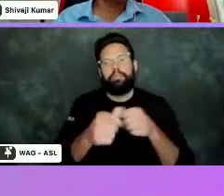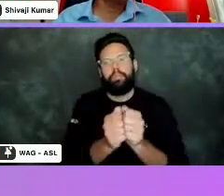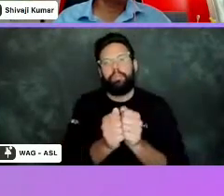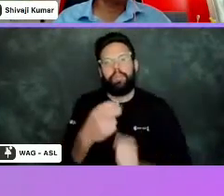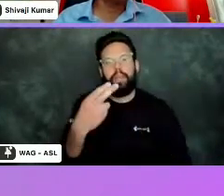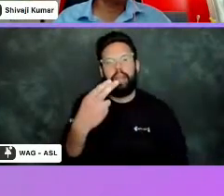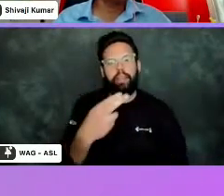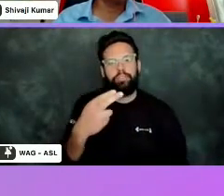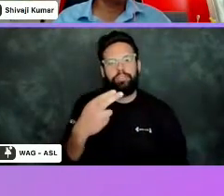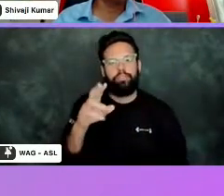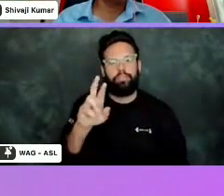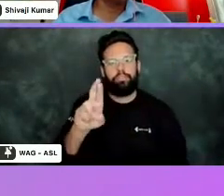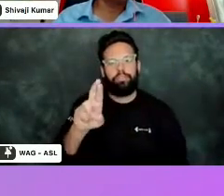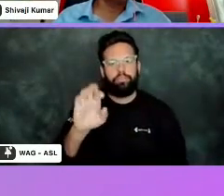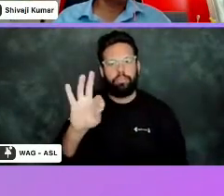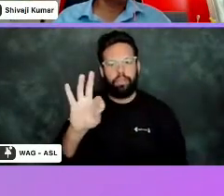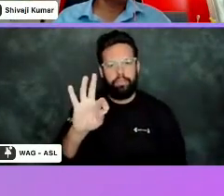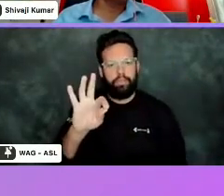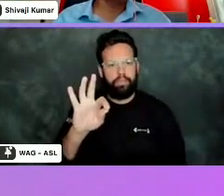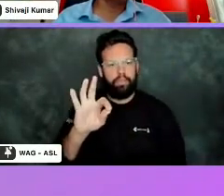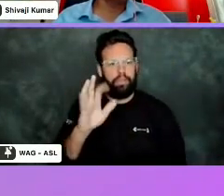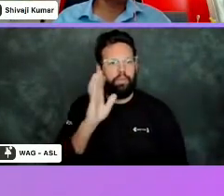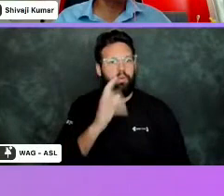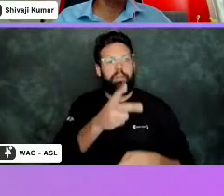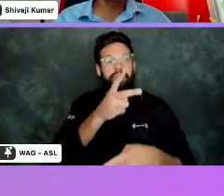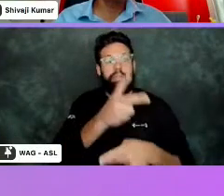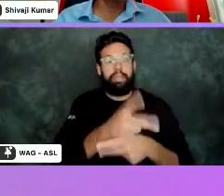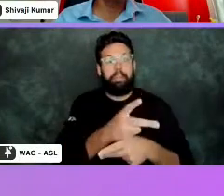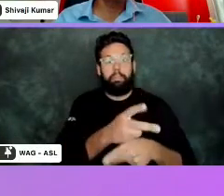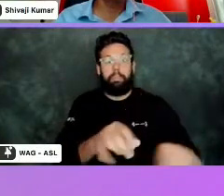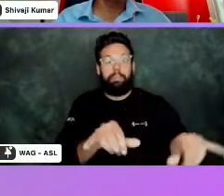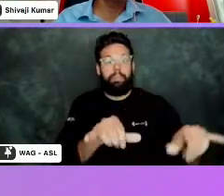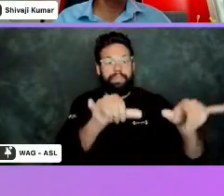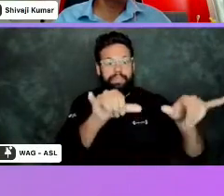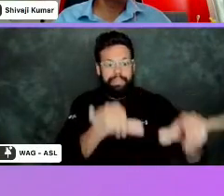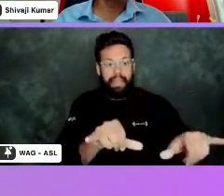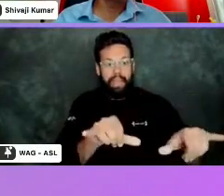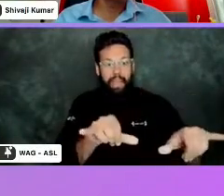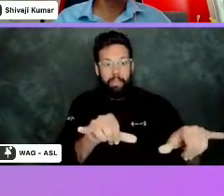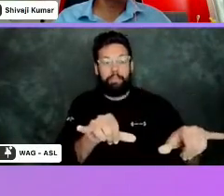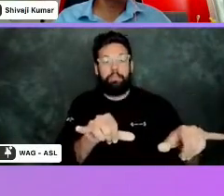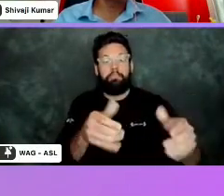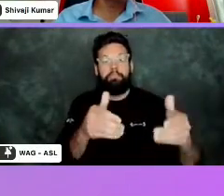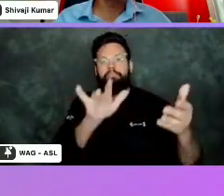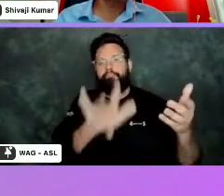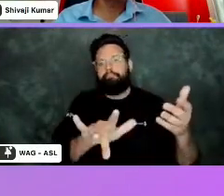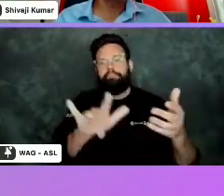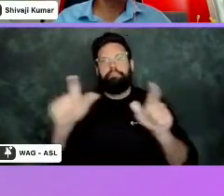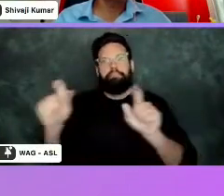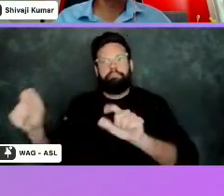And I'll keep the same open in a new window functionality with the target equals underscore blank.